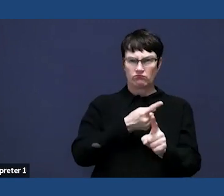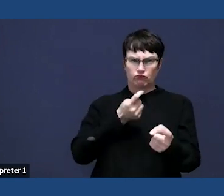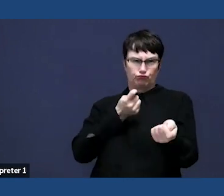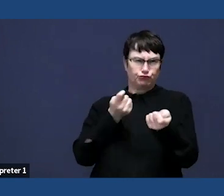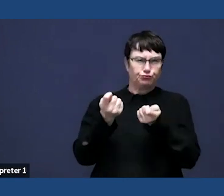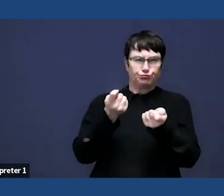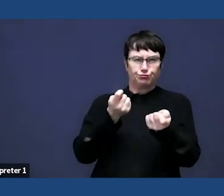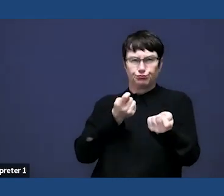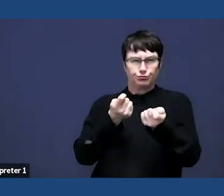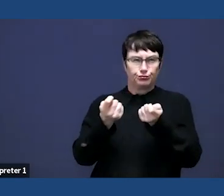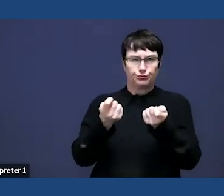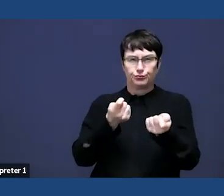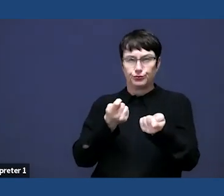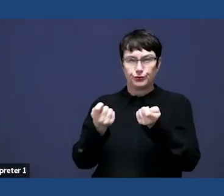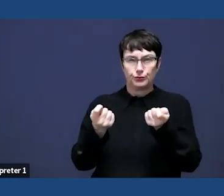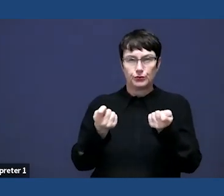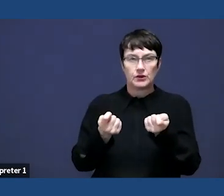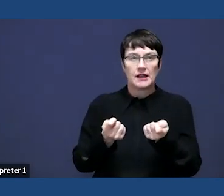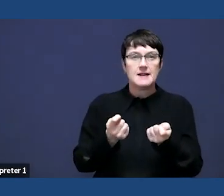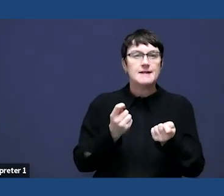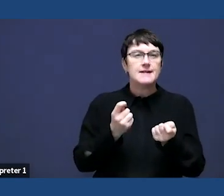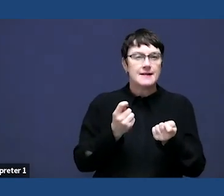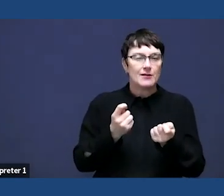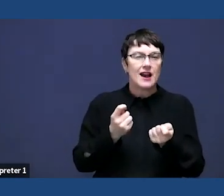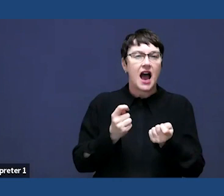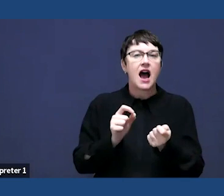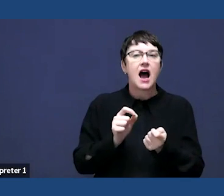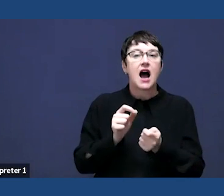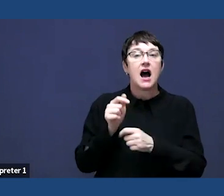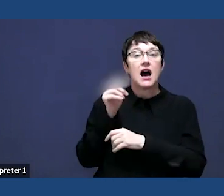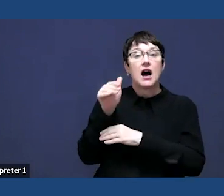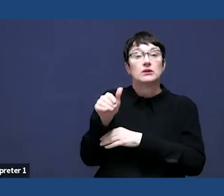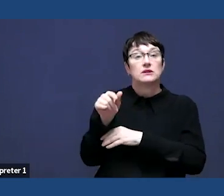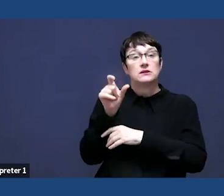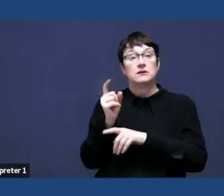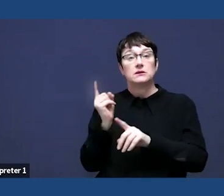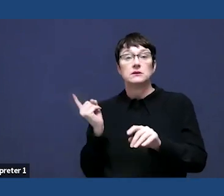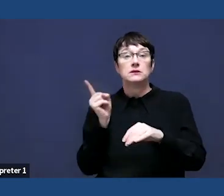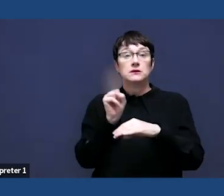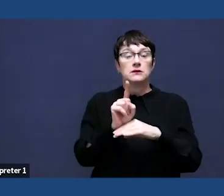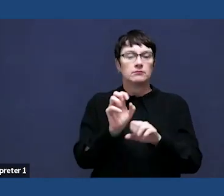What was remarkable at the time is that for the first time in the history of negotiation